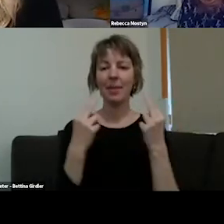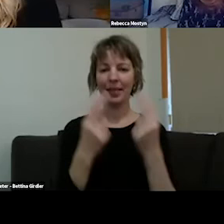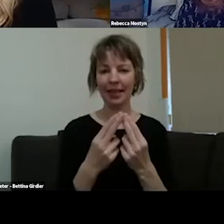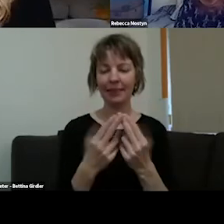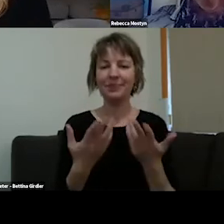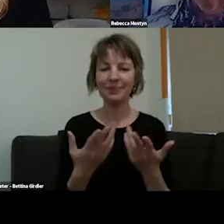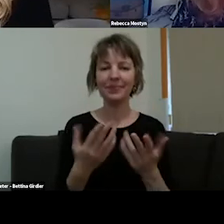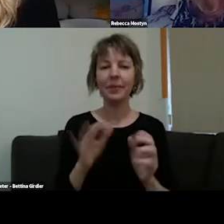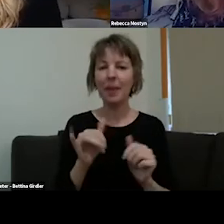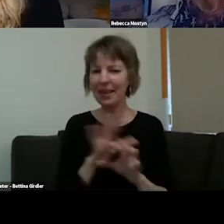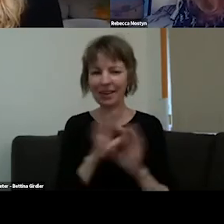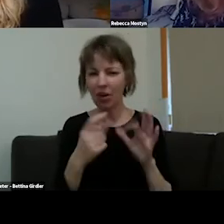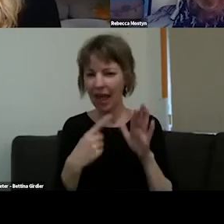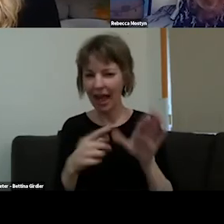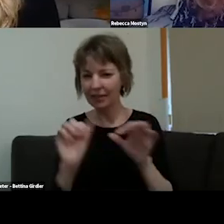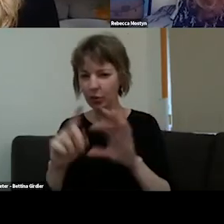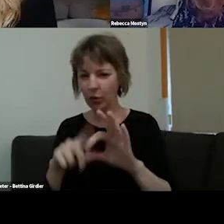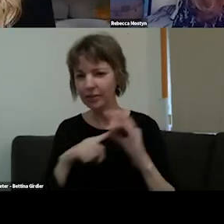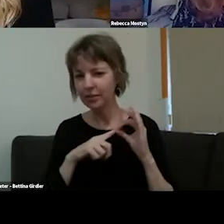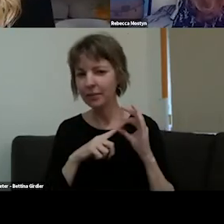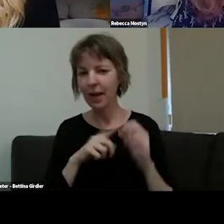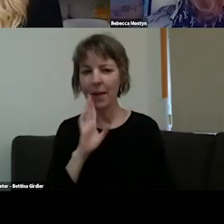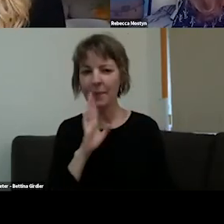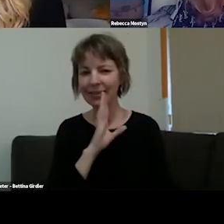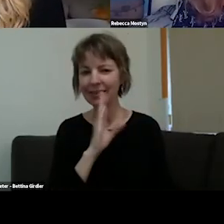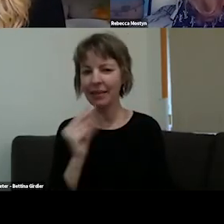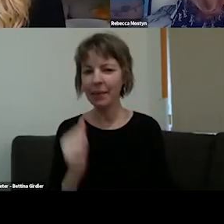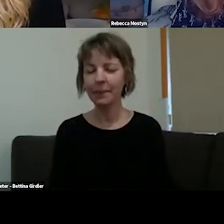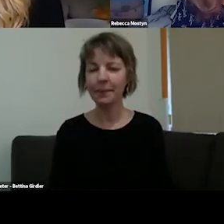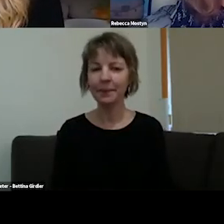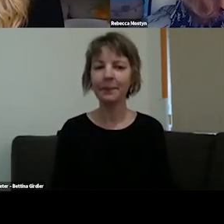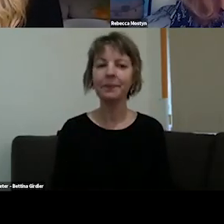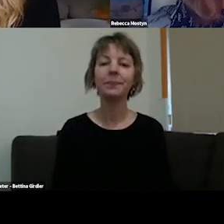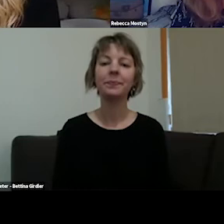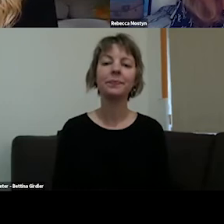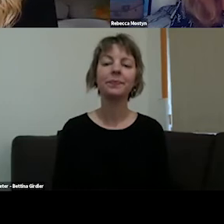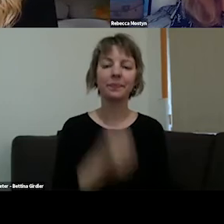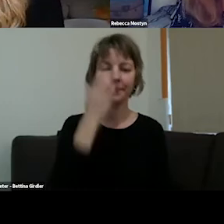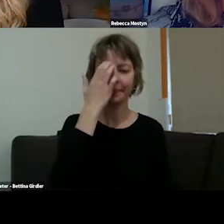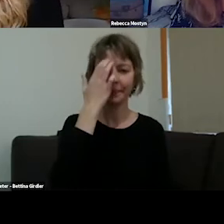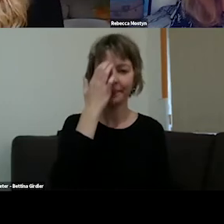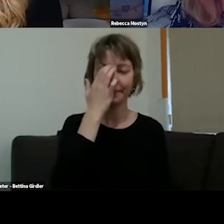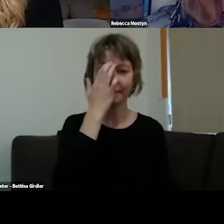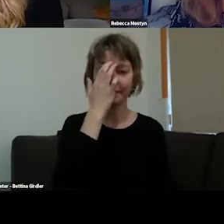of breaking up a little bit so it's a bit hard to hear. Sorry about that technical issue. Frances, has that come up for you?